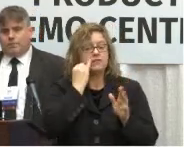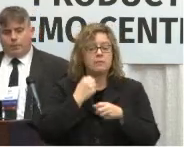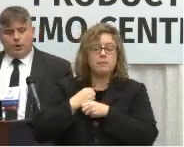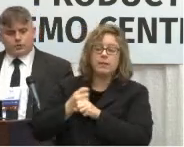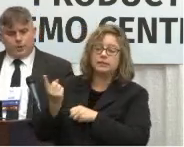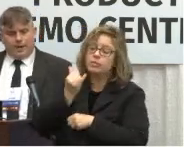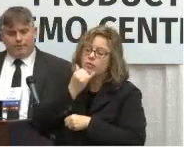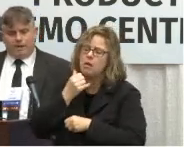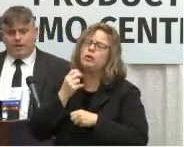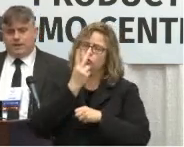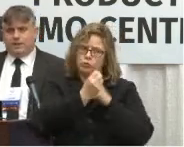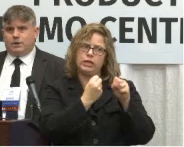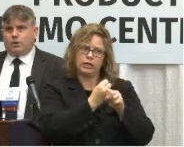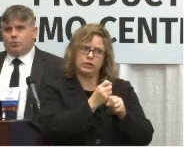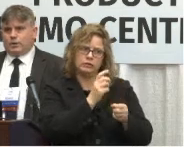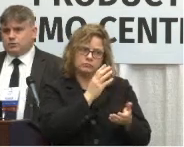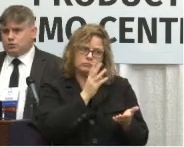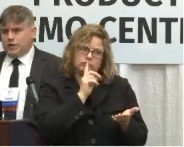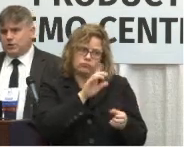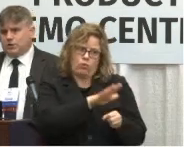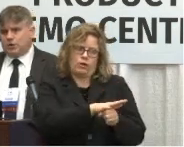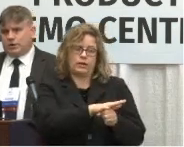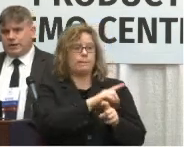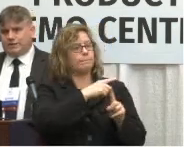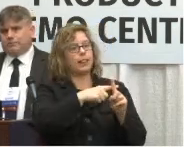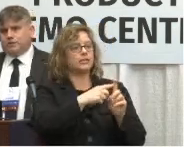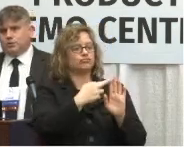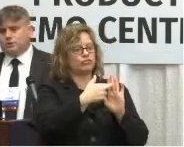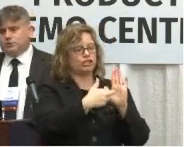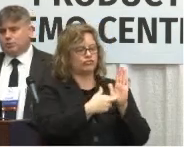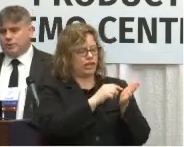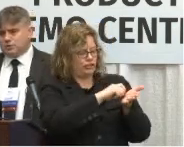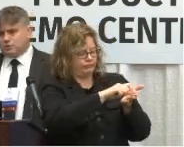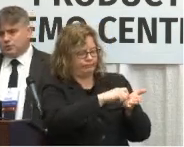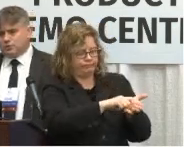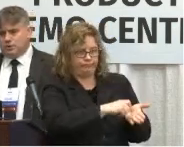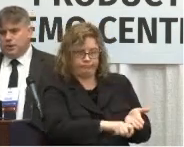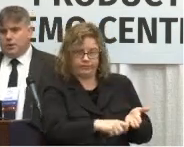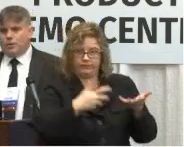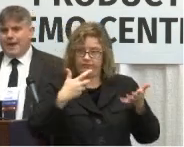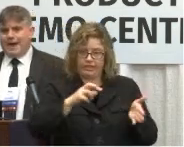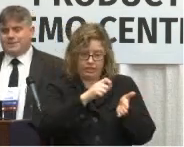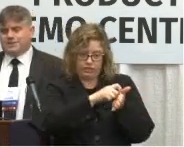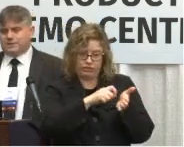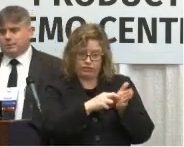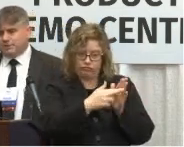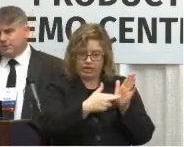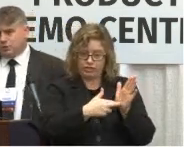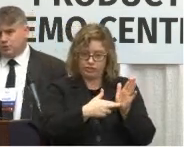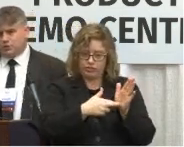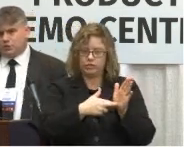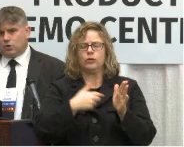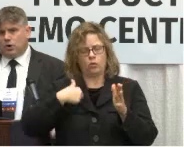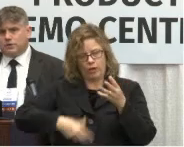but we also have a registration card and if the unit is registered, we add six months at no additional cost